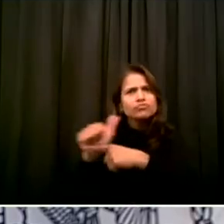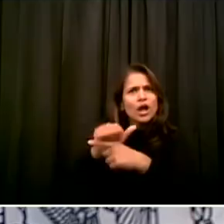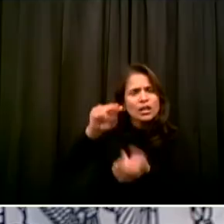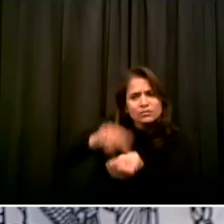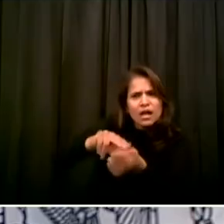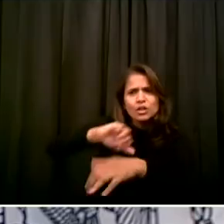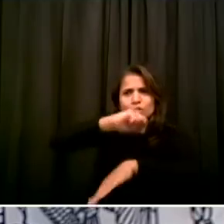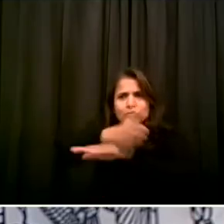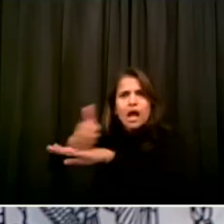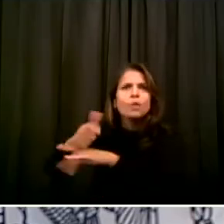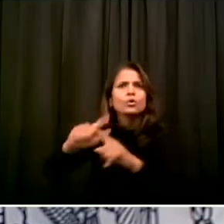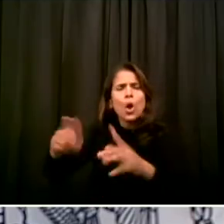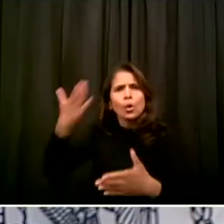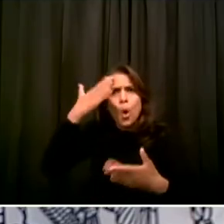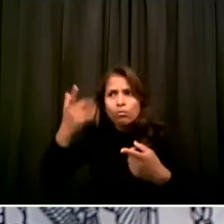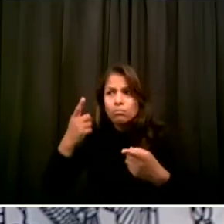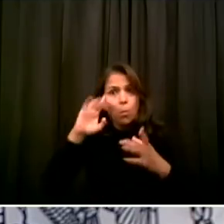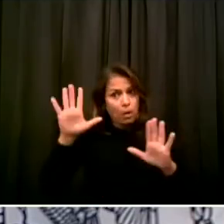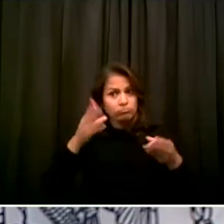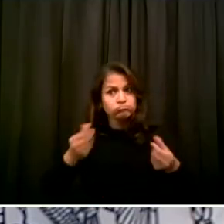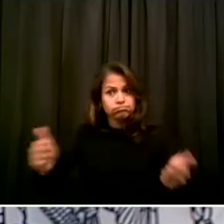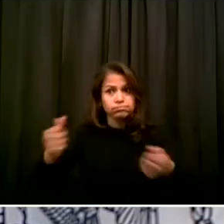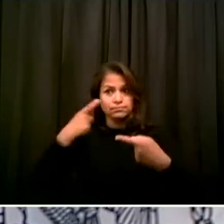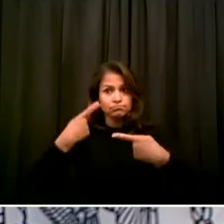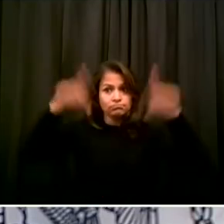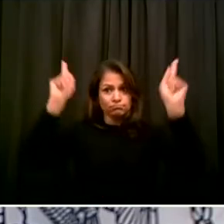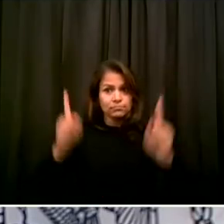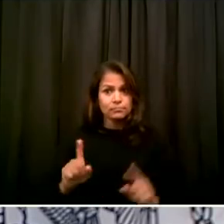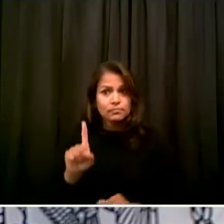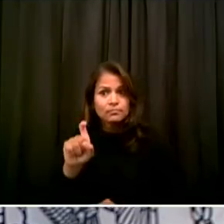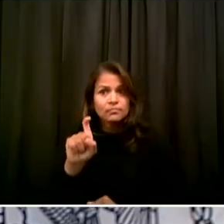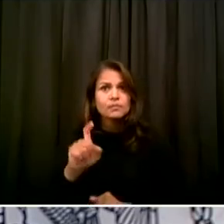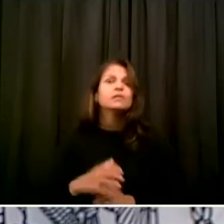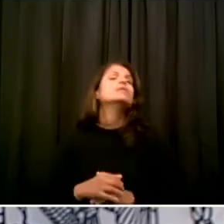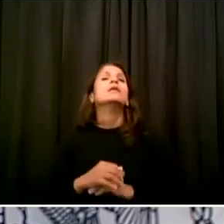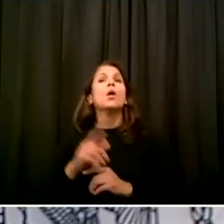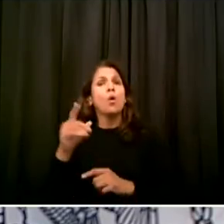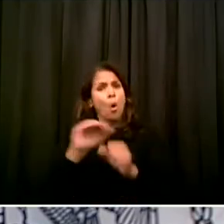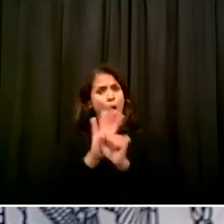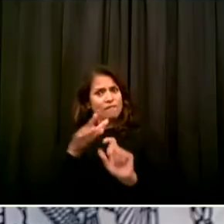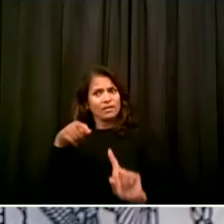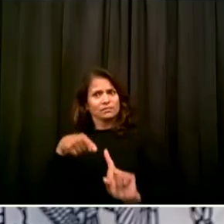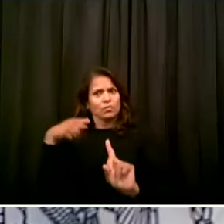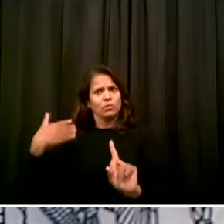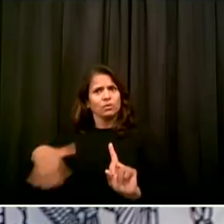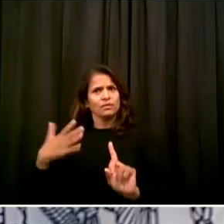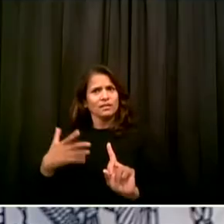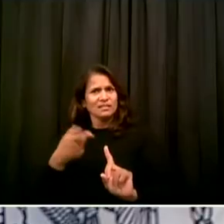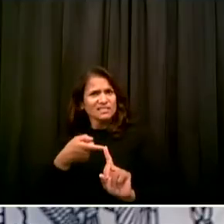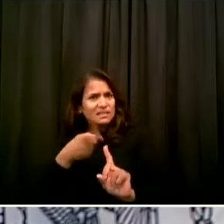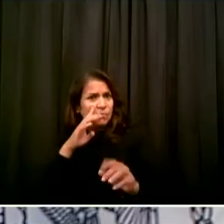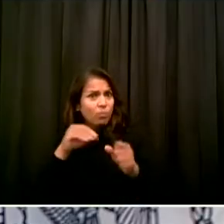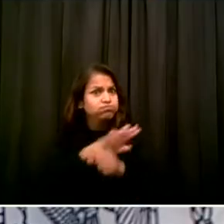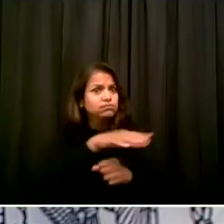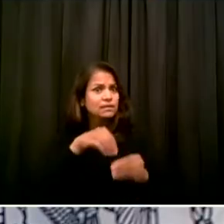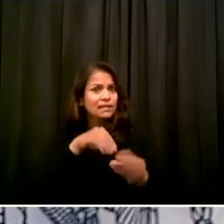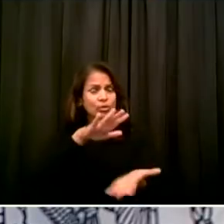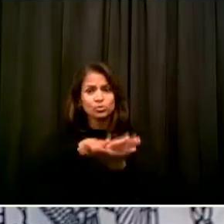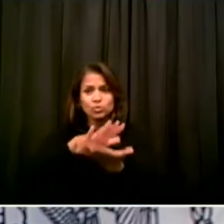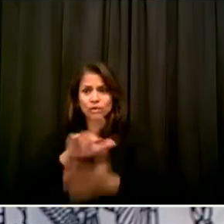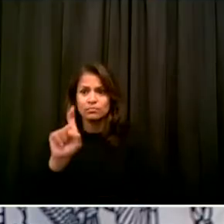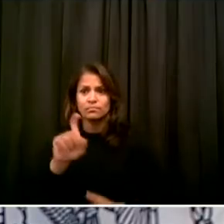AND SAID PEOPLE UP FOR